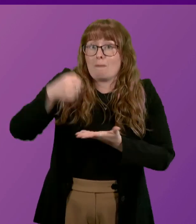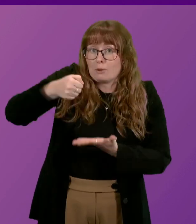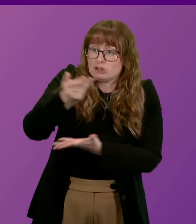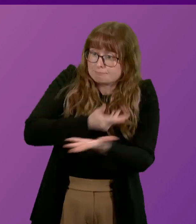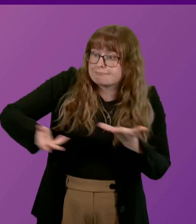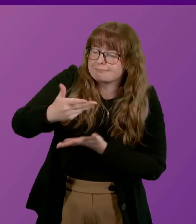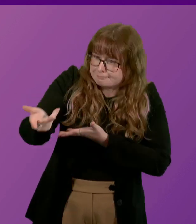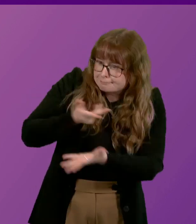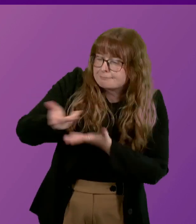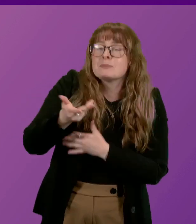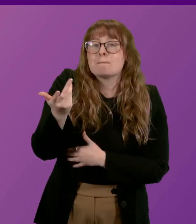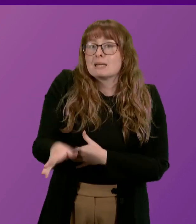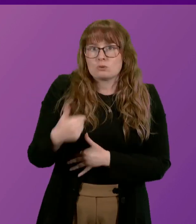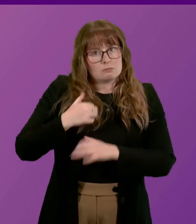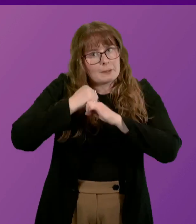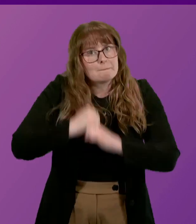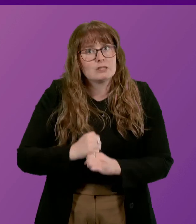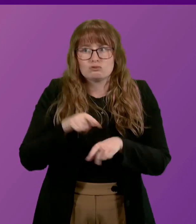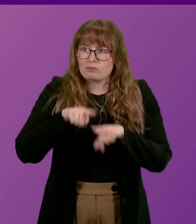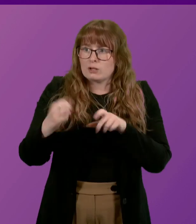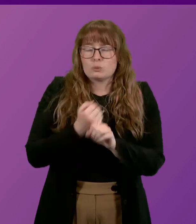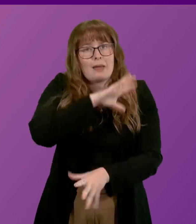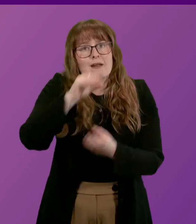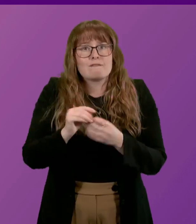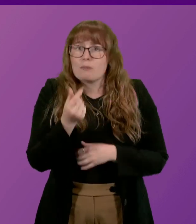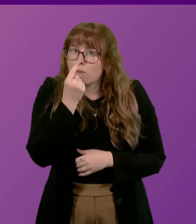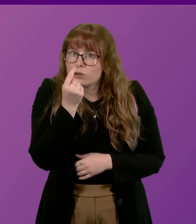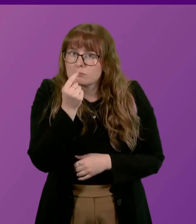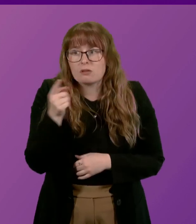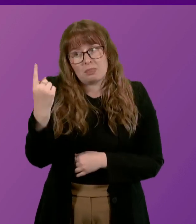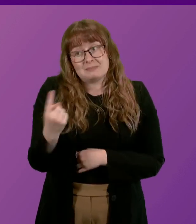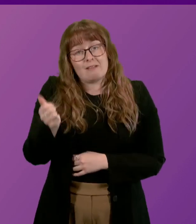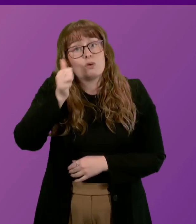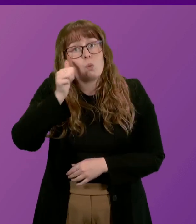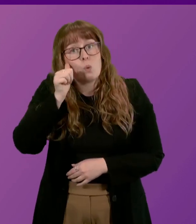I am committed to doing as much as we can. The Parliament will be familiar with the financial